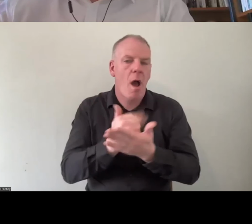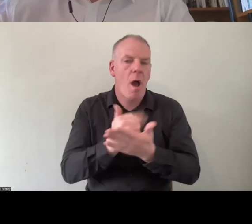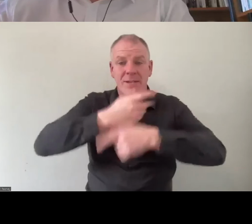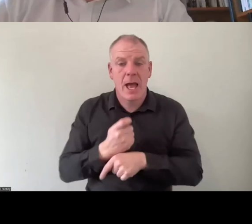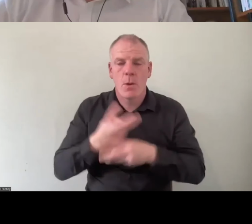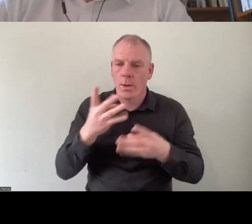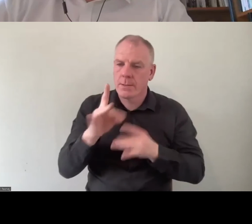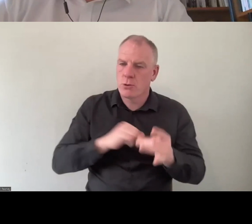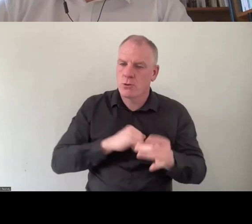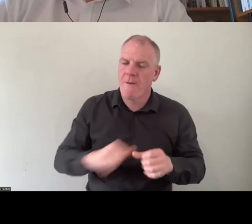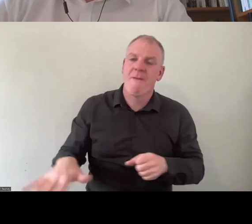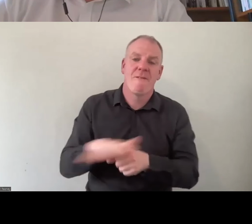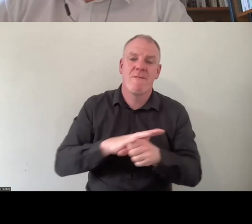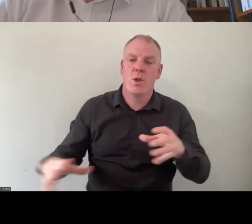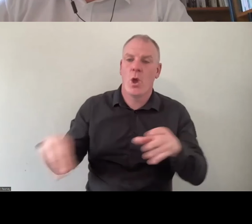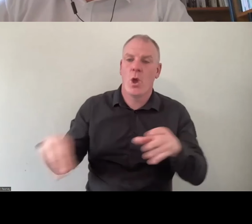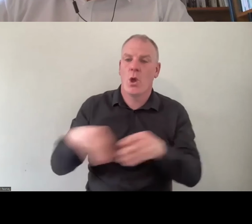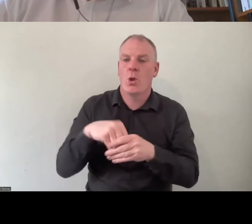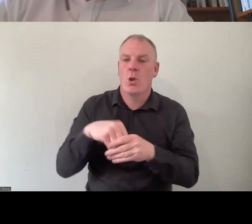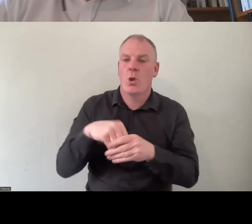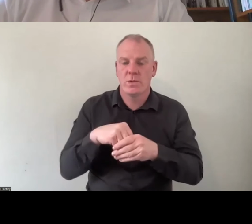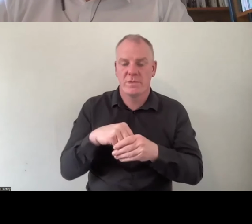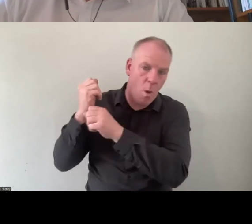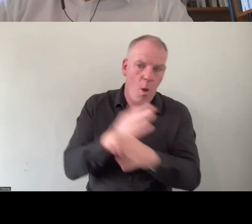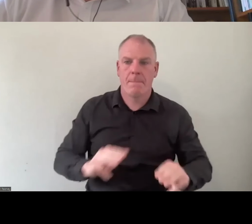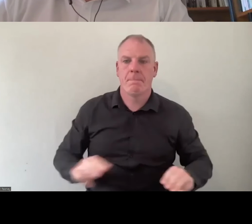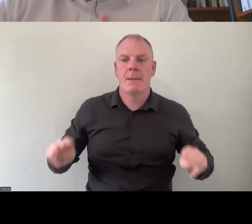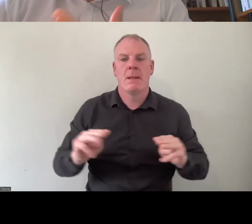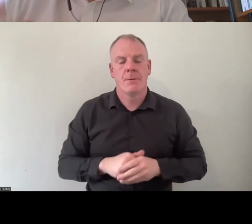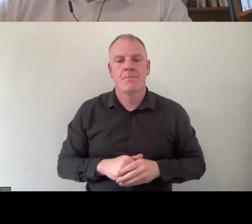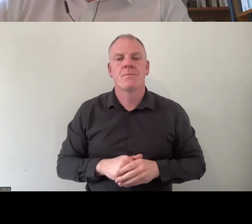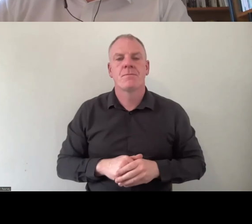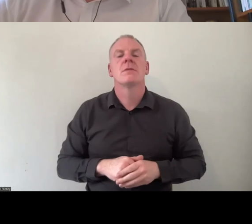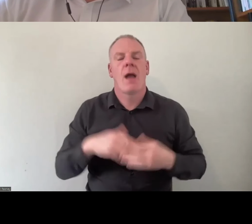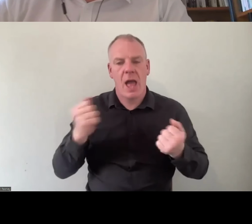and you want to make sure that they're fully inclusive for all. So you might want to roll out some training